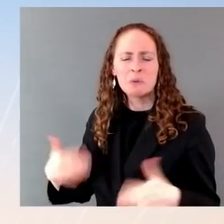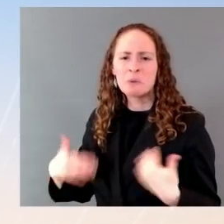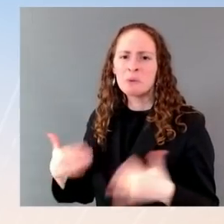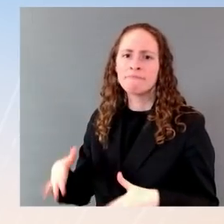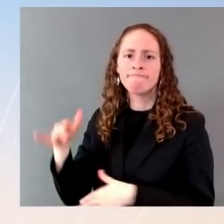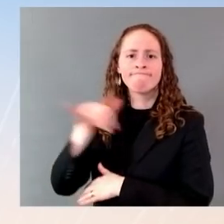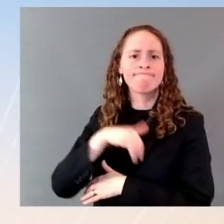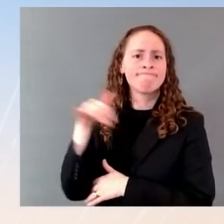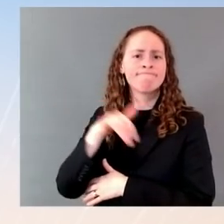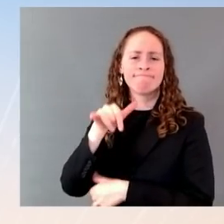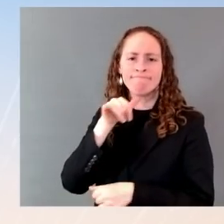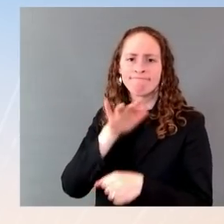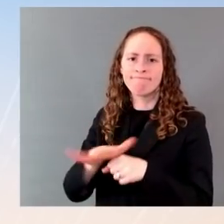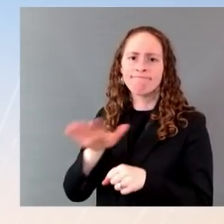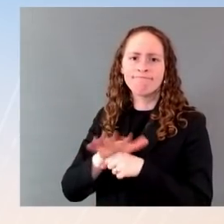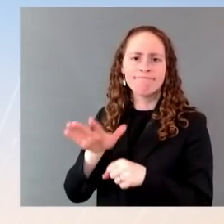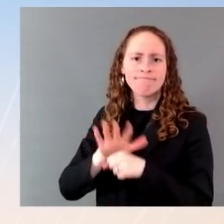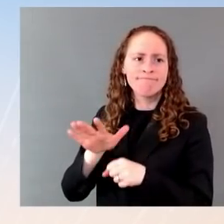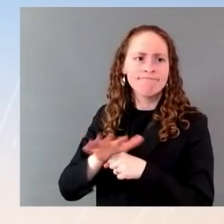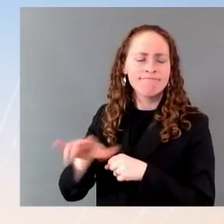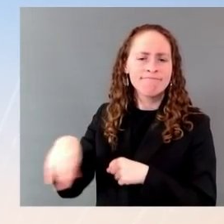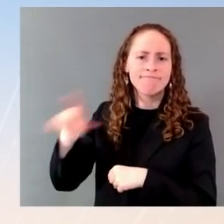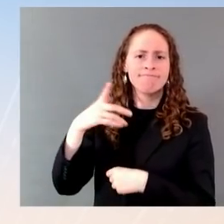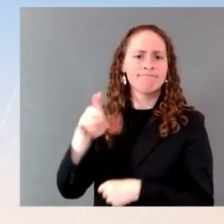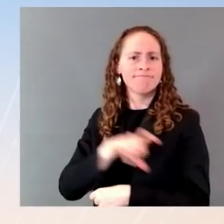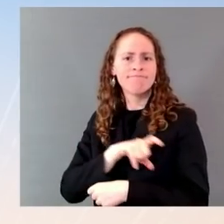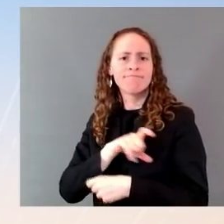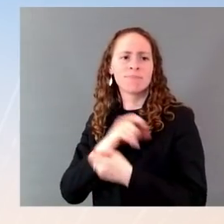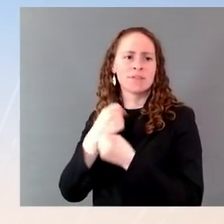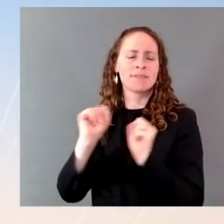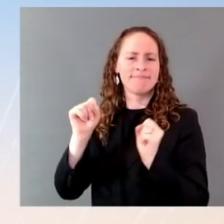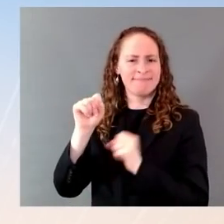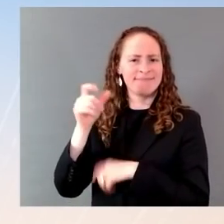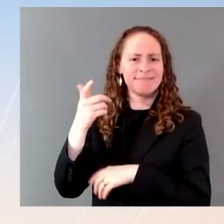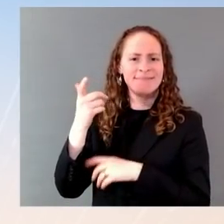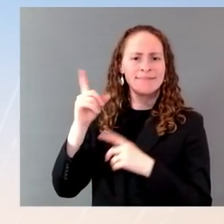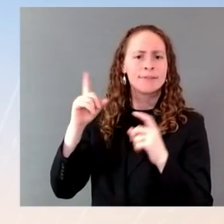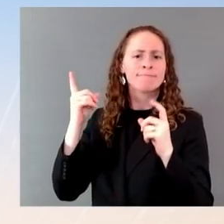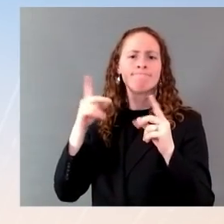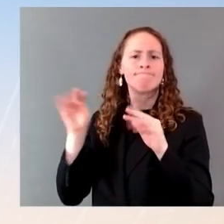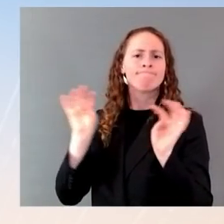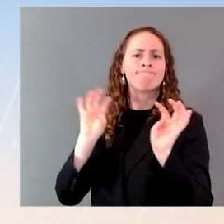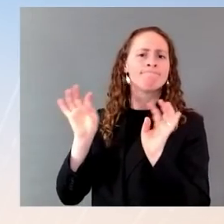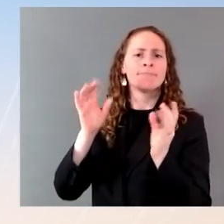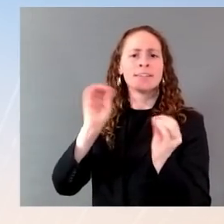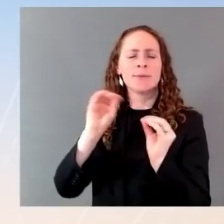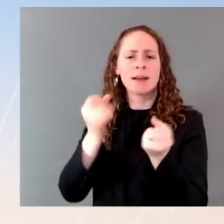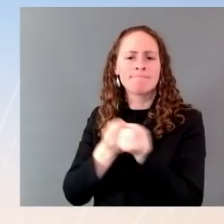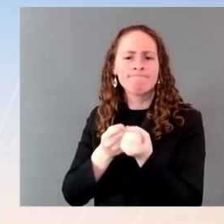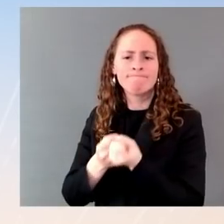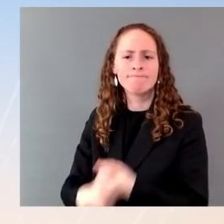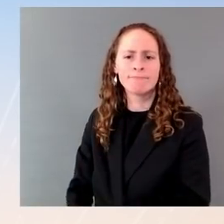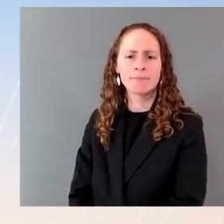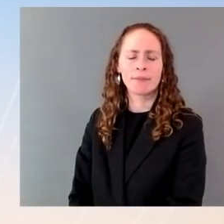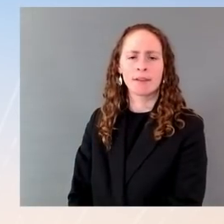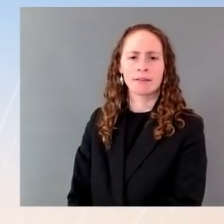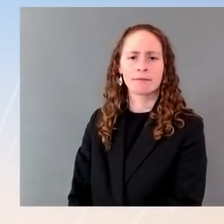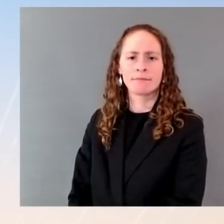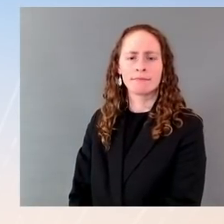She believed it was a Walgreens in California that cited it, but the data didn't back it up. Does the President believe that organized retail theft is really happening?